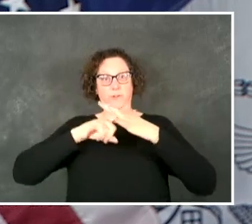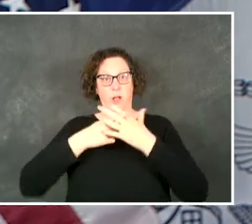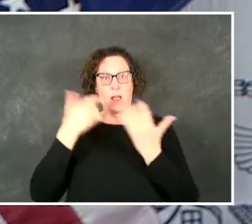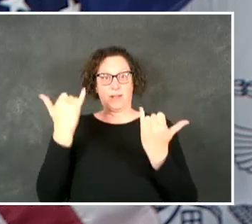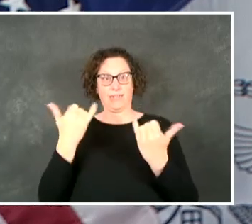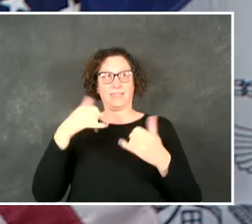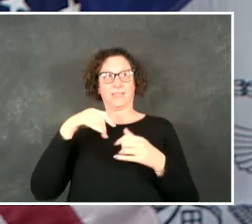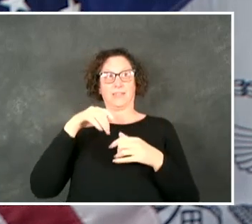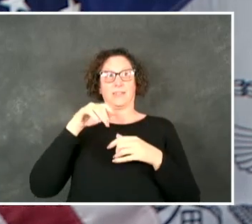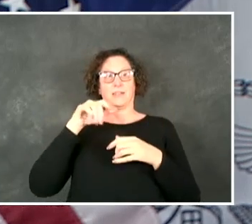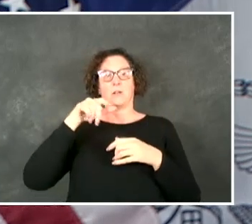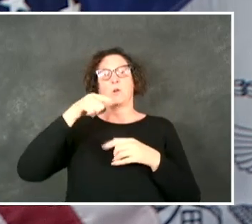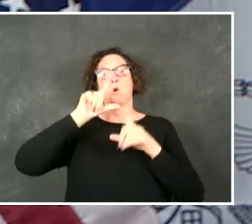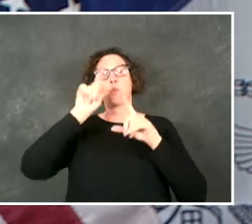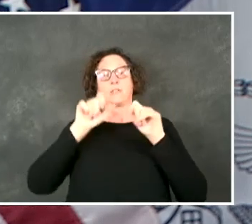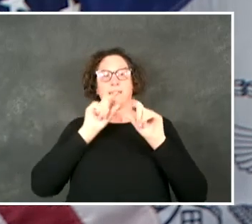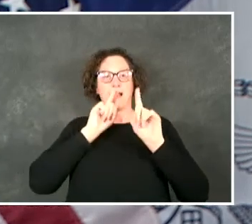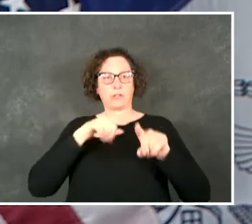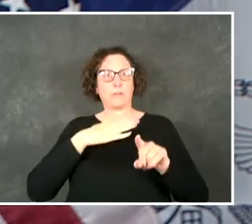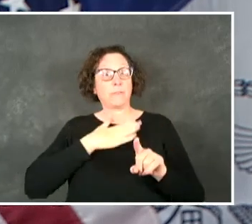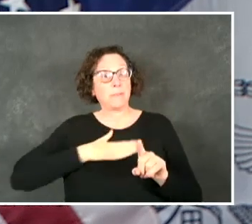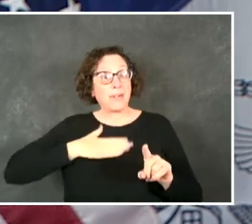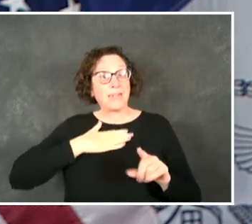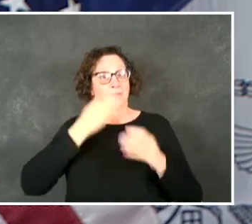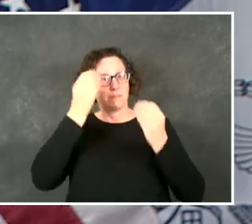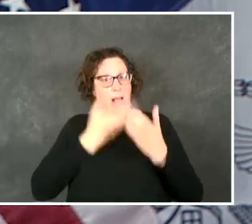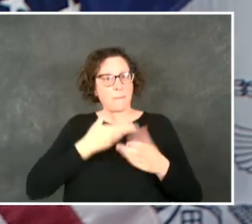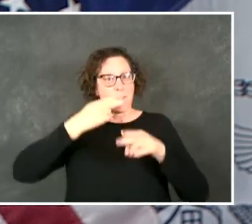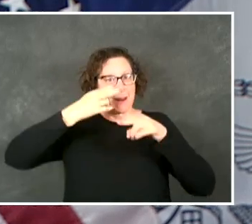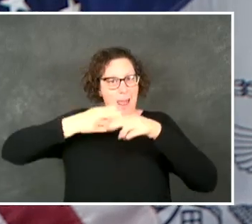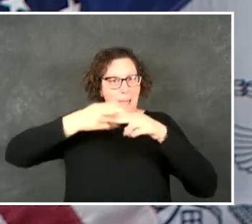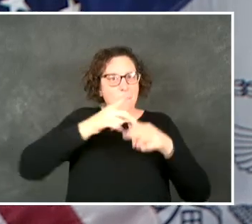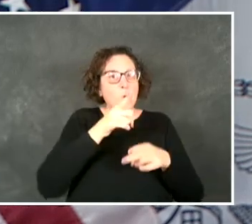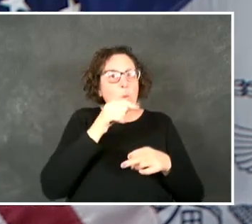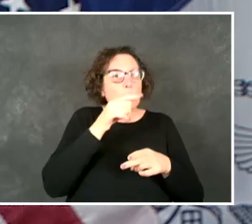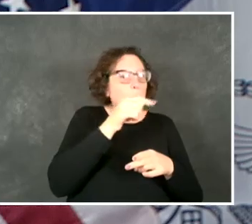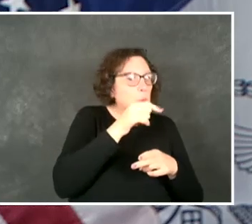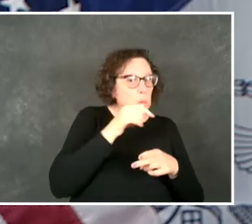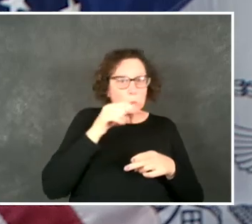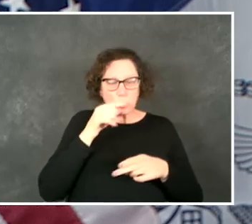W>>ITH THAT, WE'LL TURN TO QUESTIONS TO OUR CLEOLAGS UEIN THE